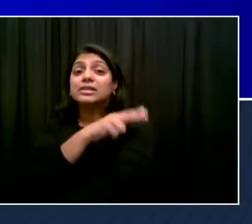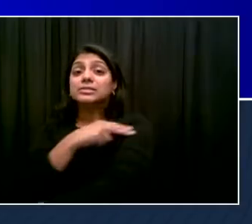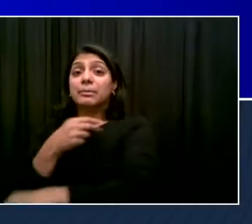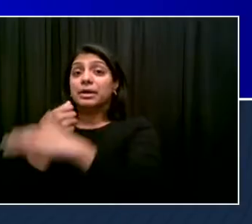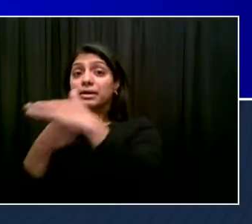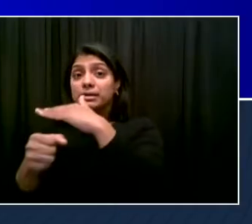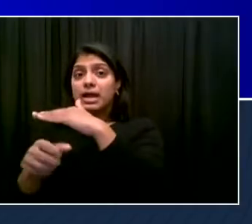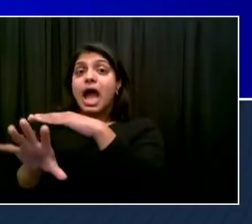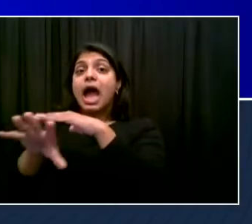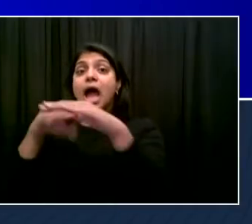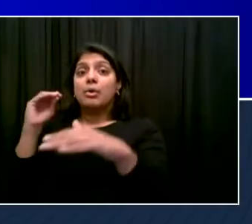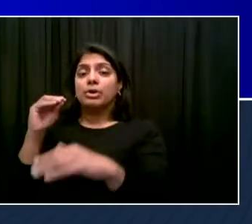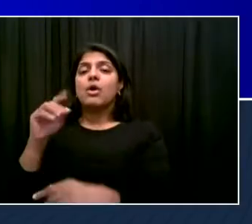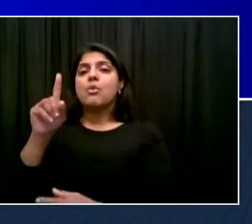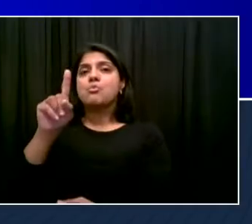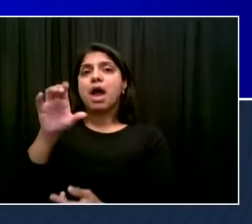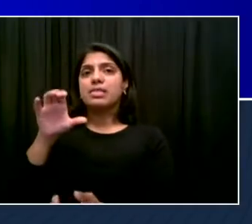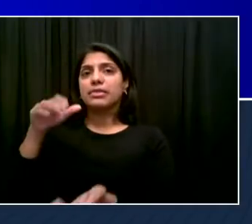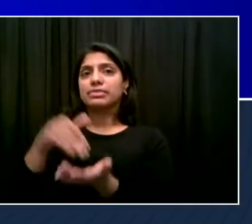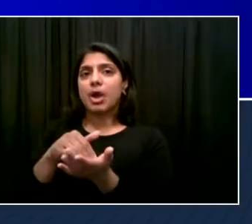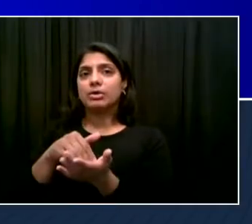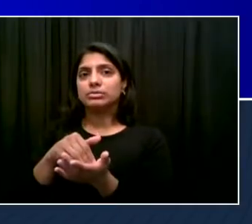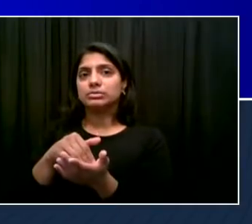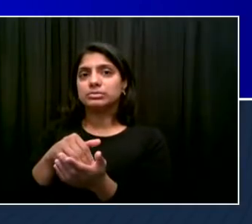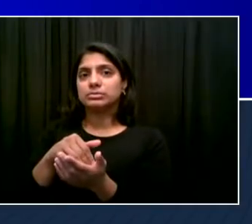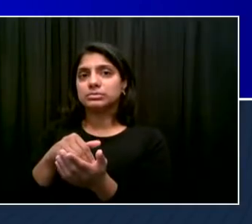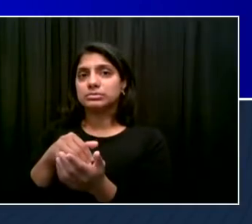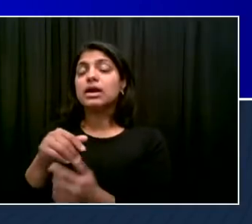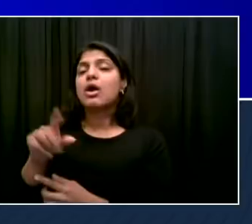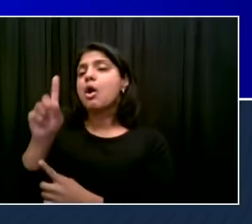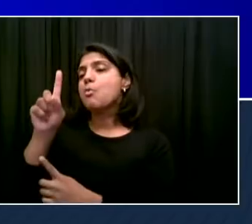RATE PER 100,000